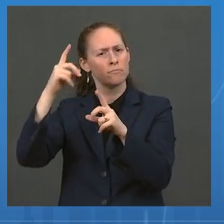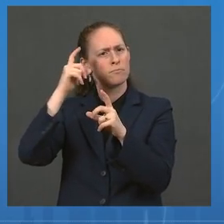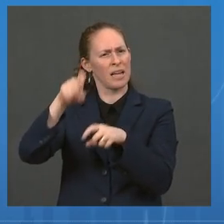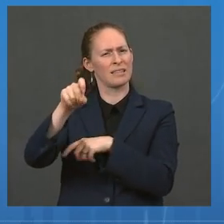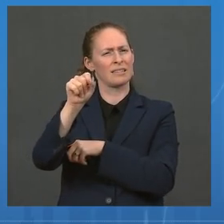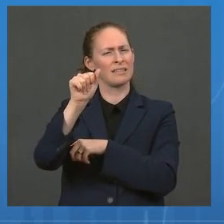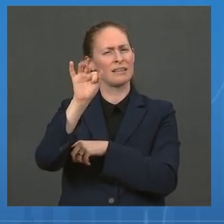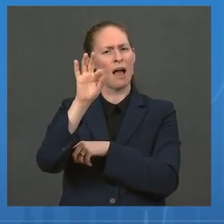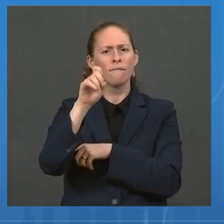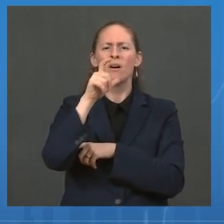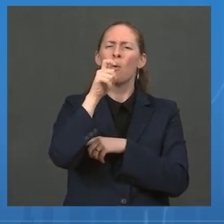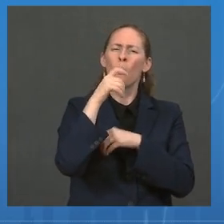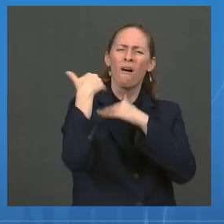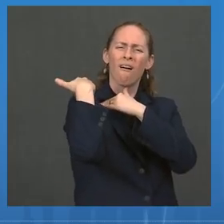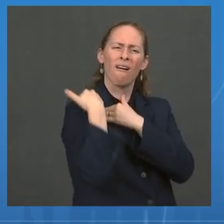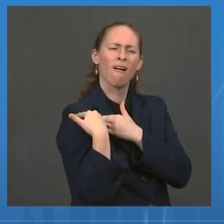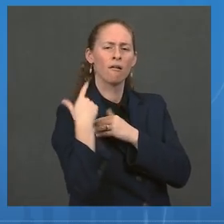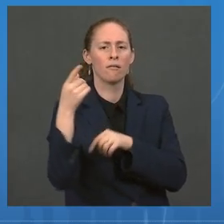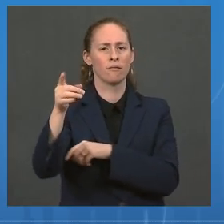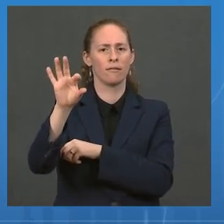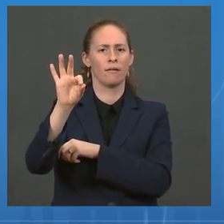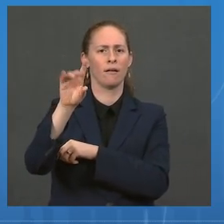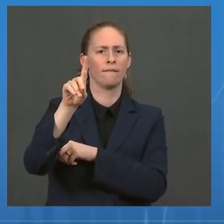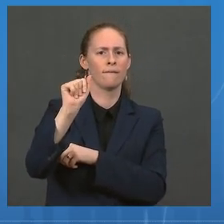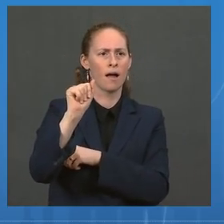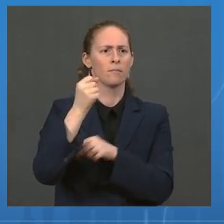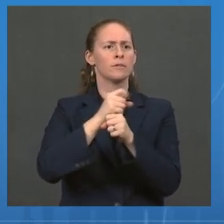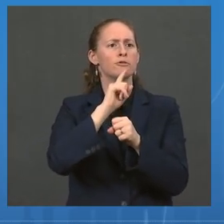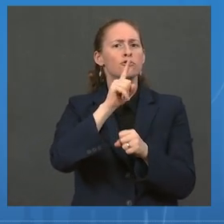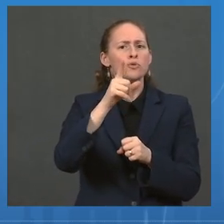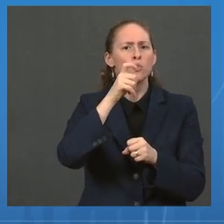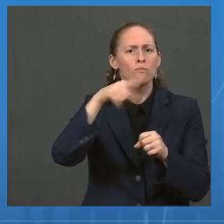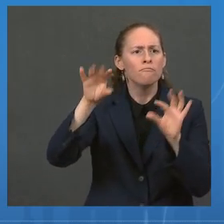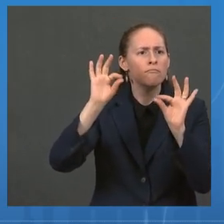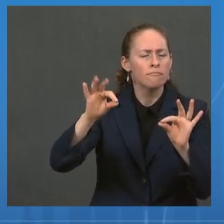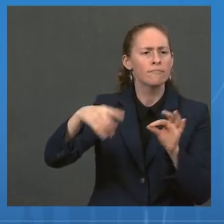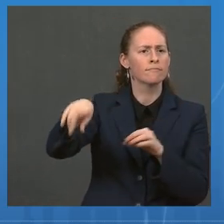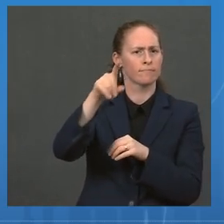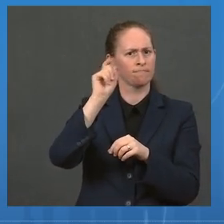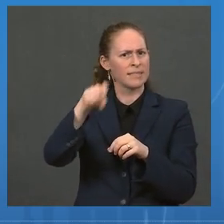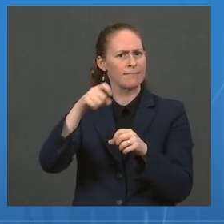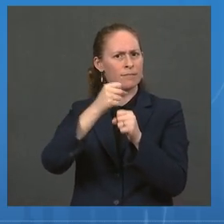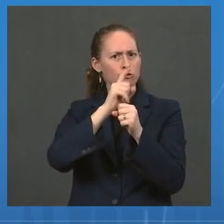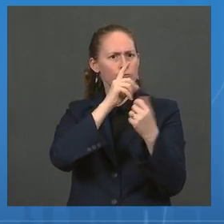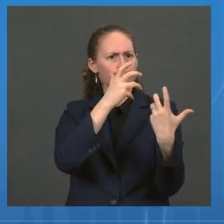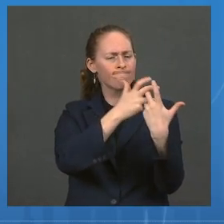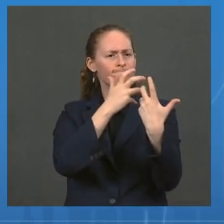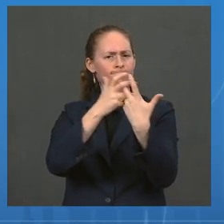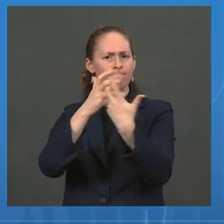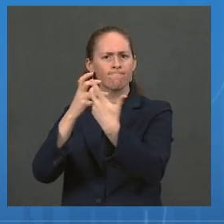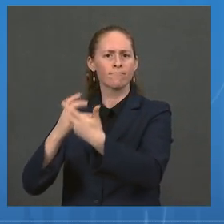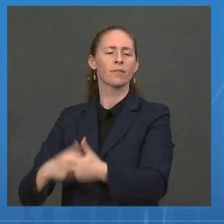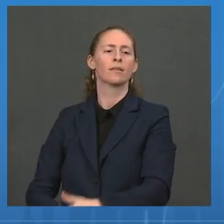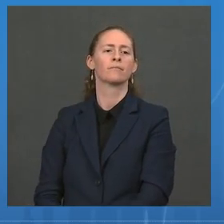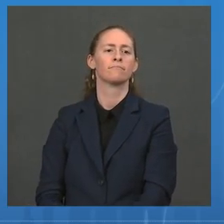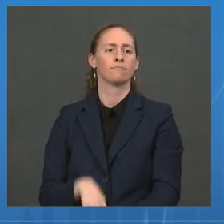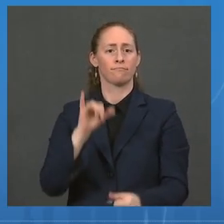both for effectiveness but also for safety, because whenever you introduce a new compound, safety is very important.